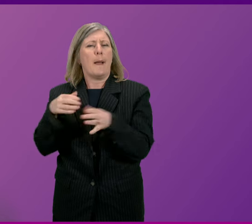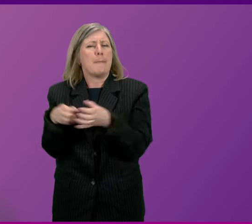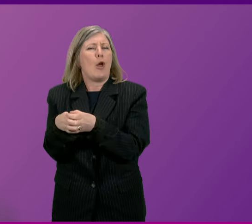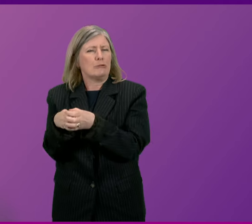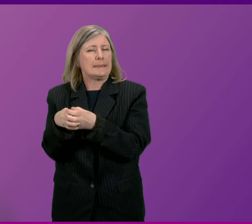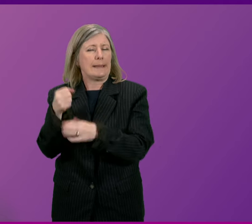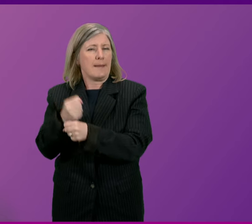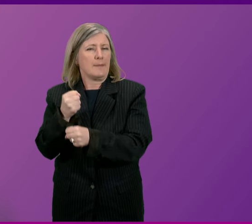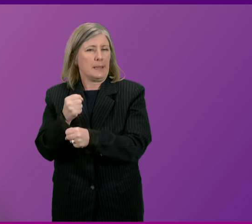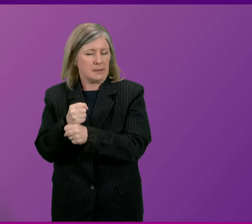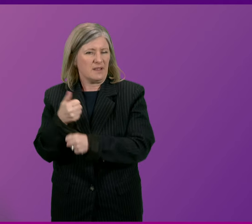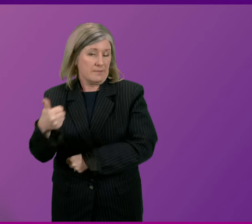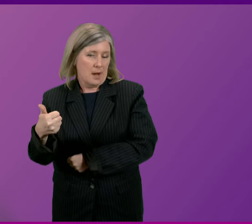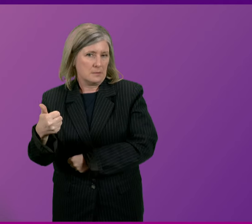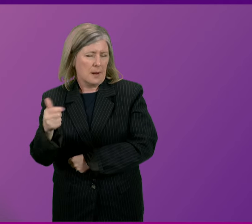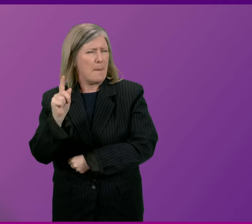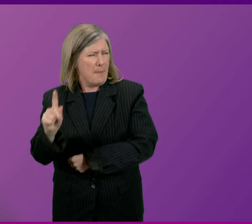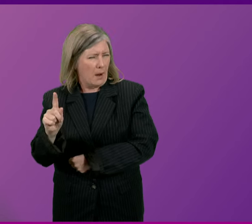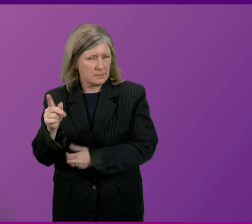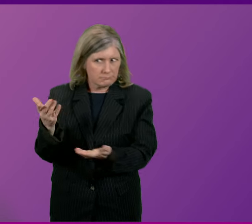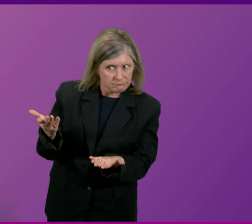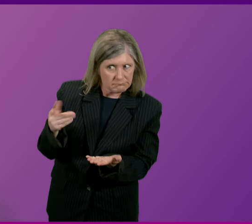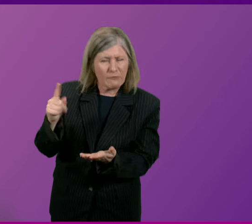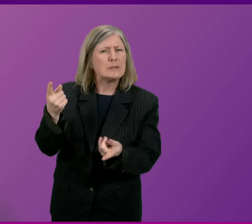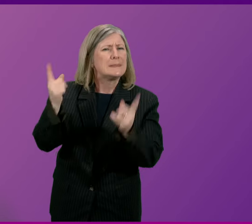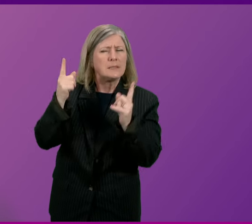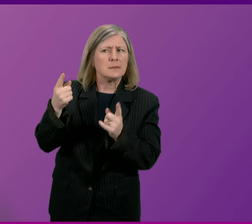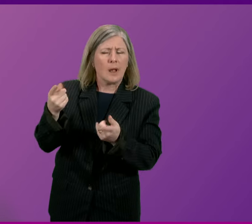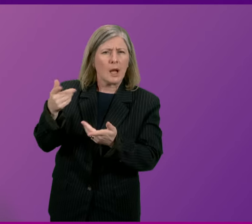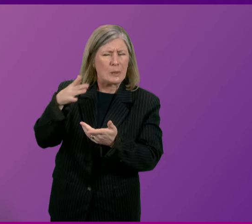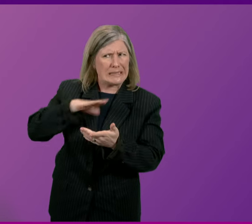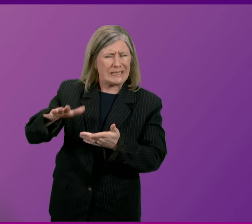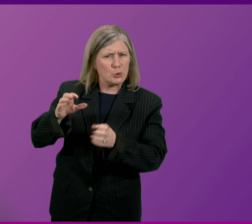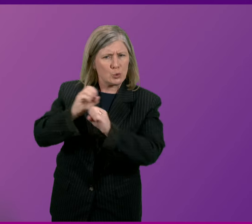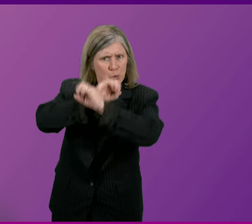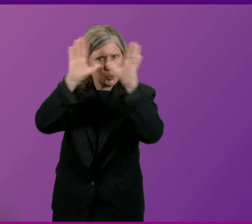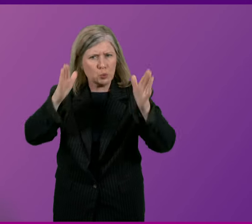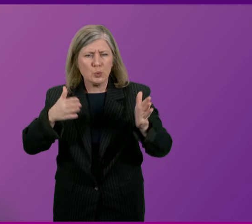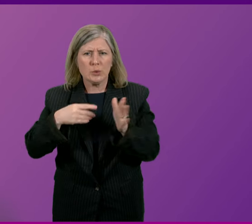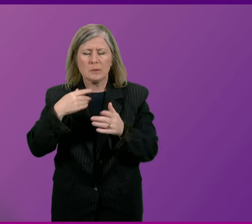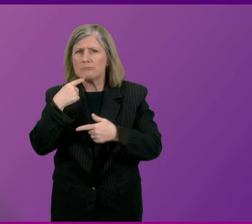the First Minister must quickly signal the direction that his Government will take.